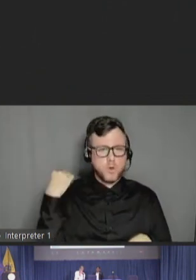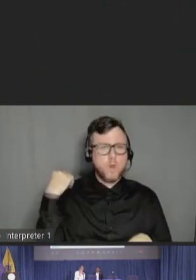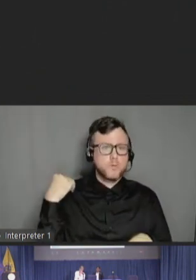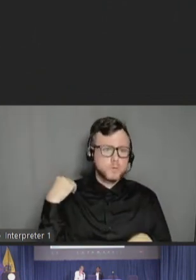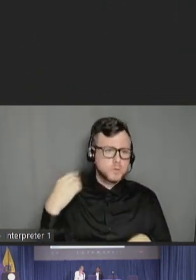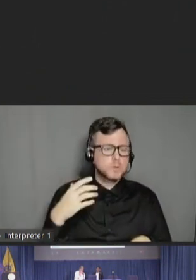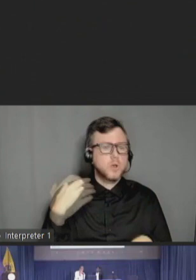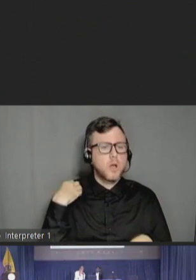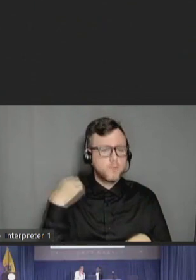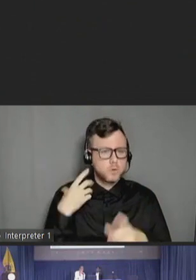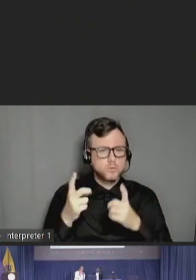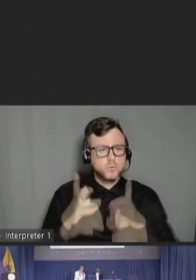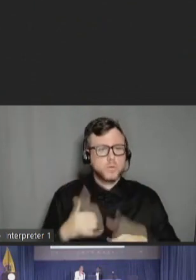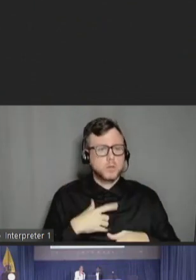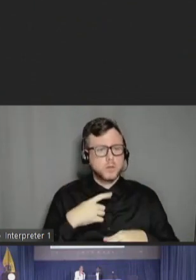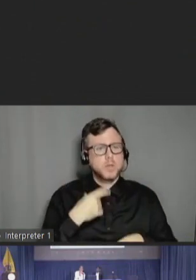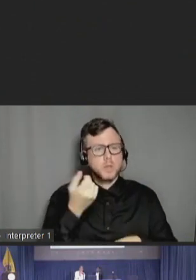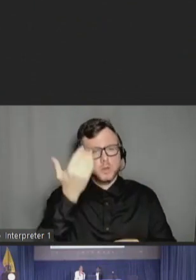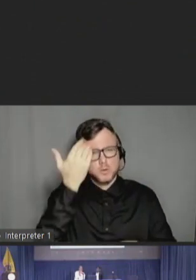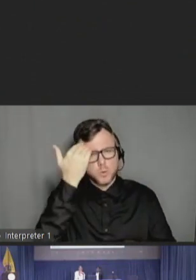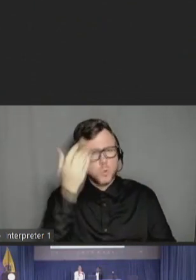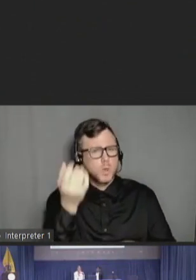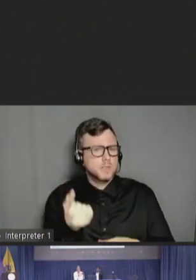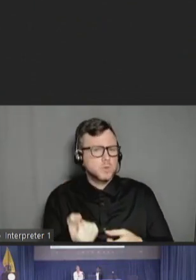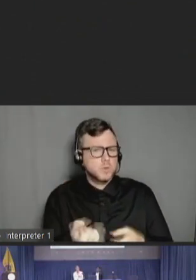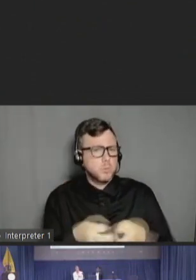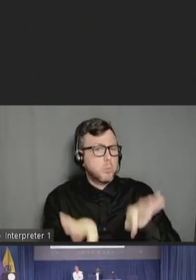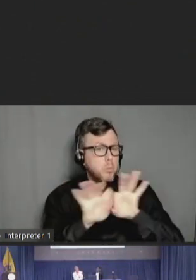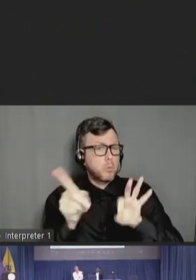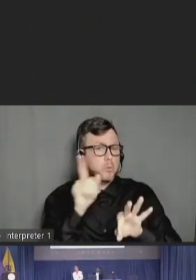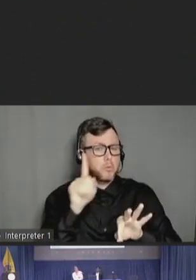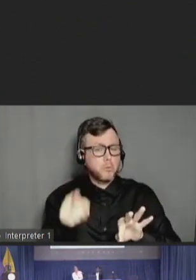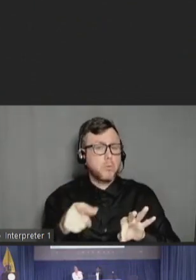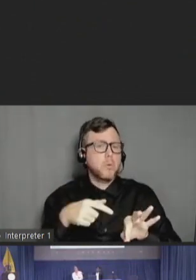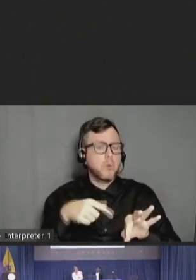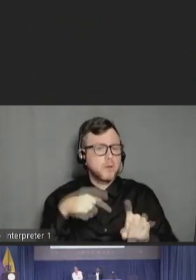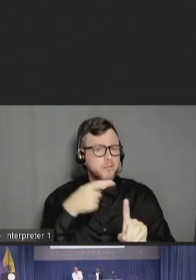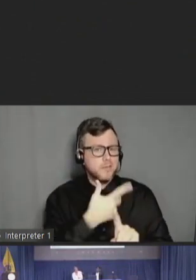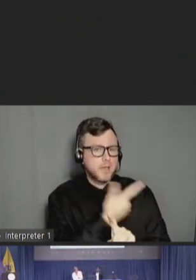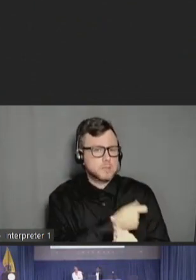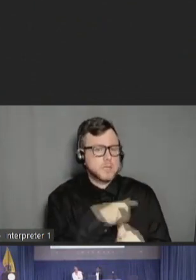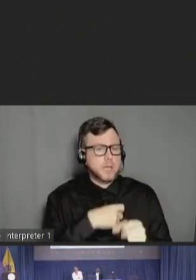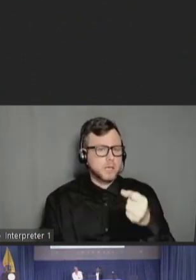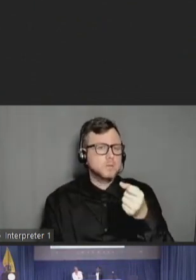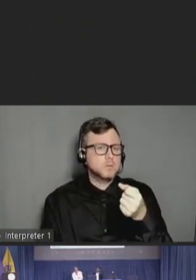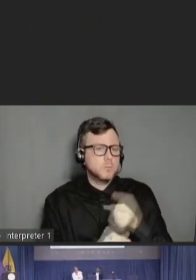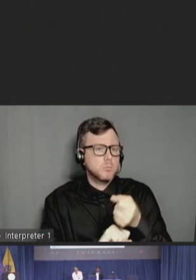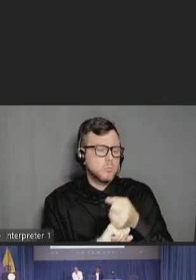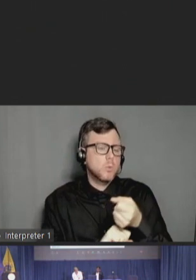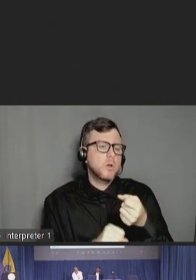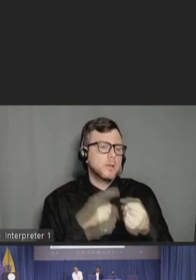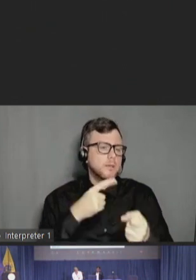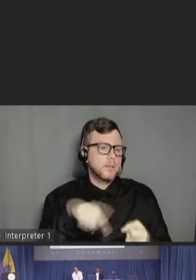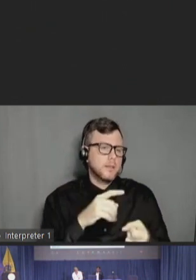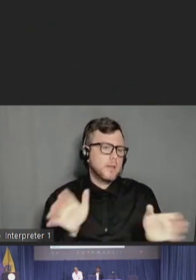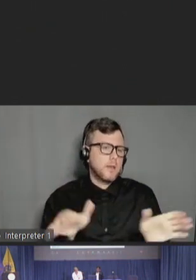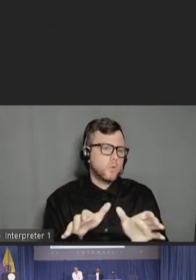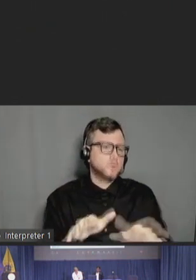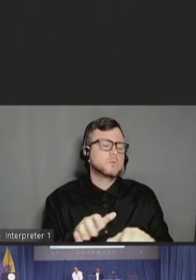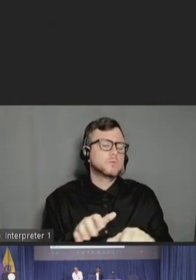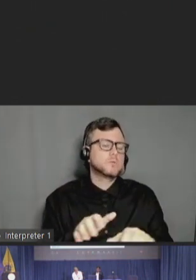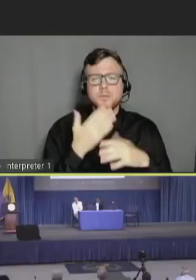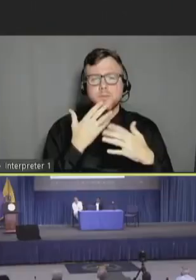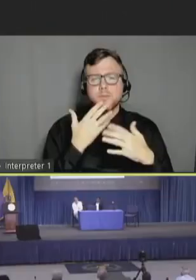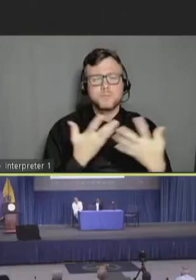importance of developing syphilis vaccine and supporting such efforts. Thank you so much.